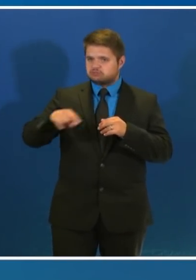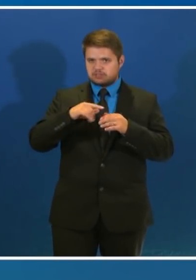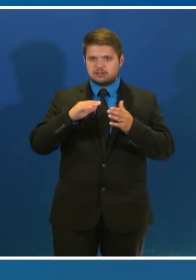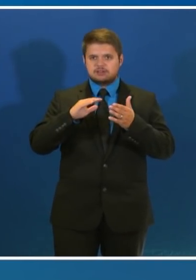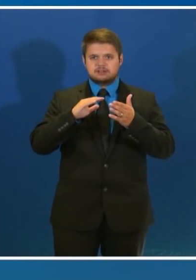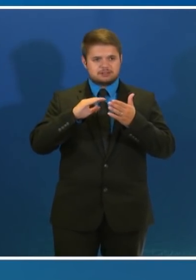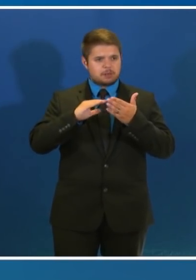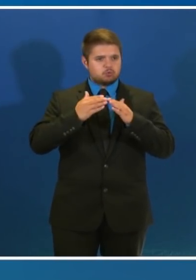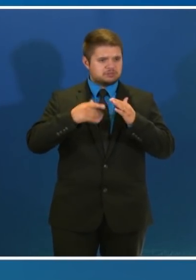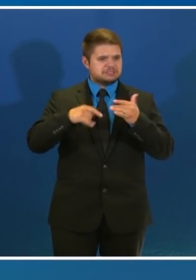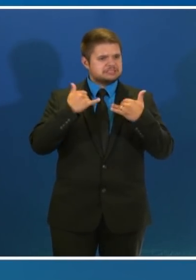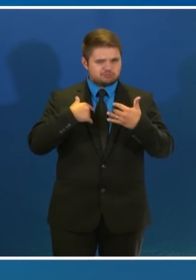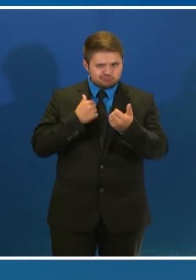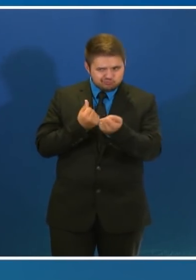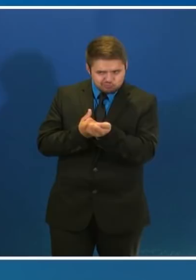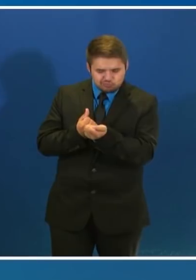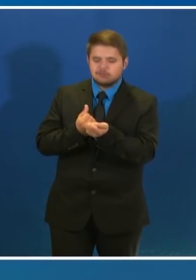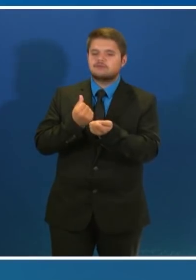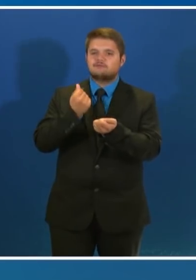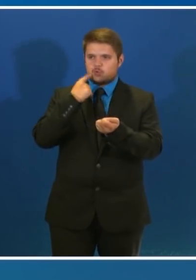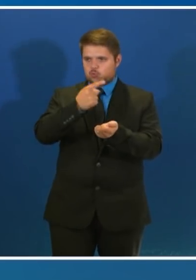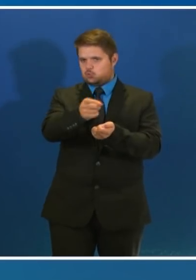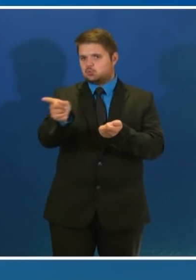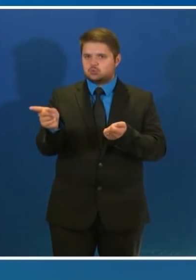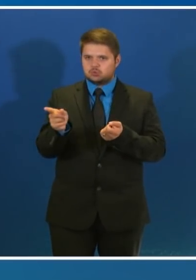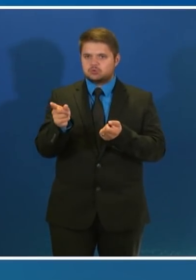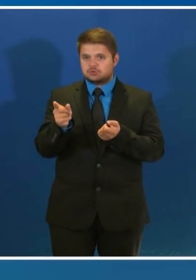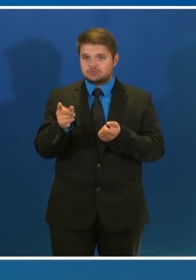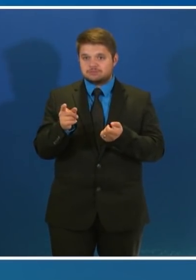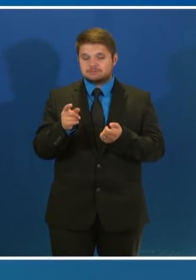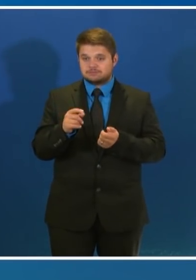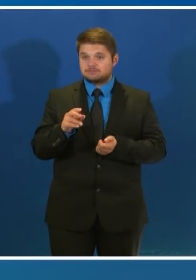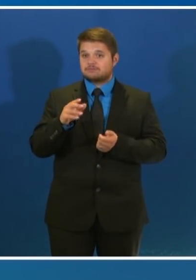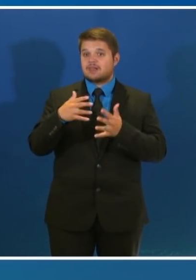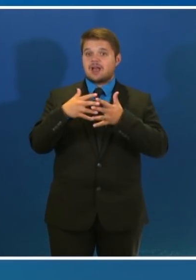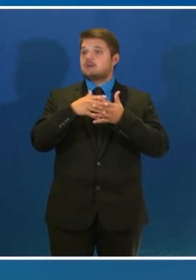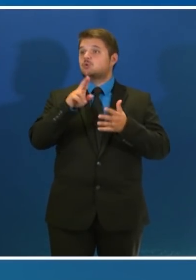The United States now has close to 6.9 million confirmed cases